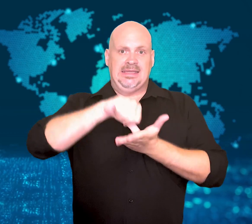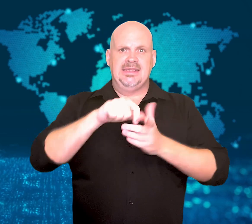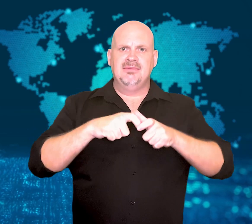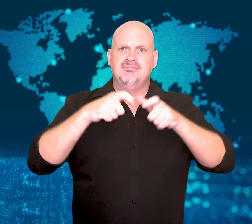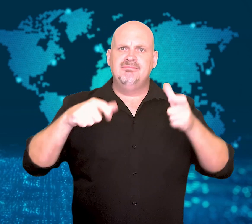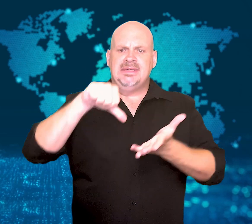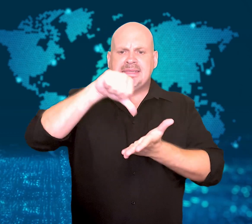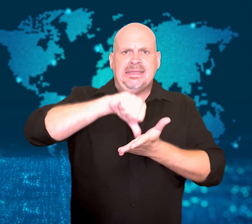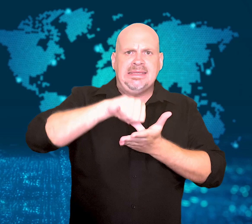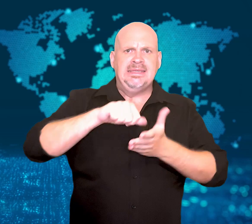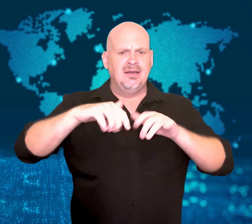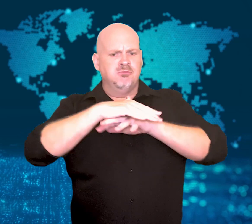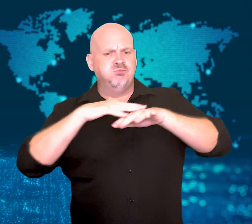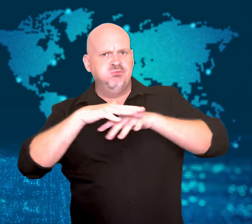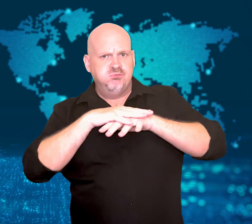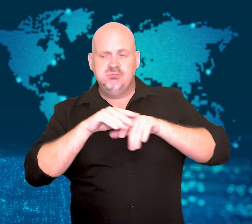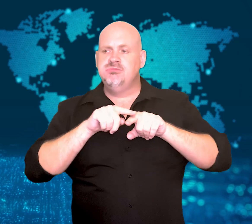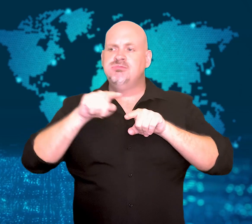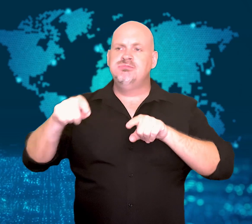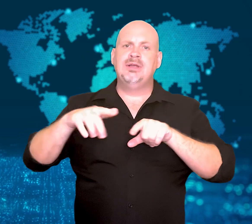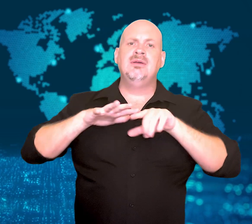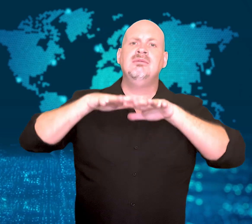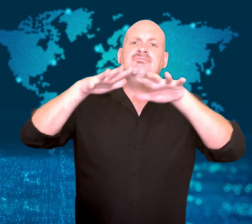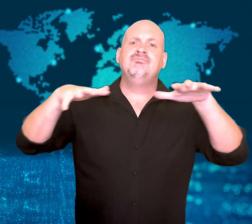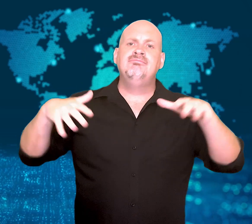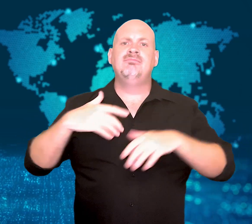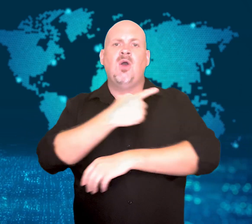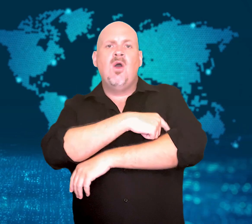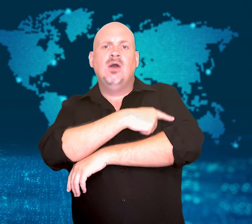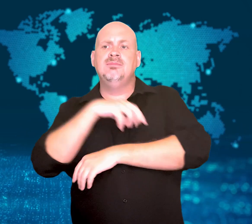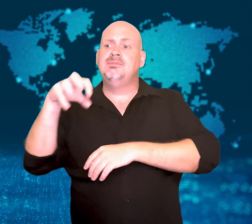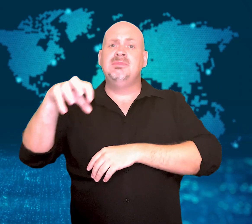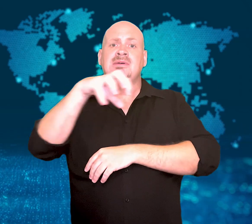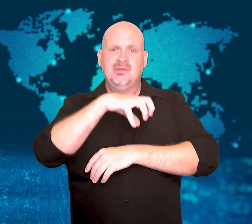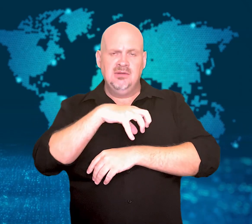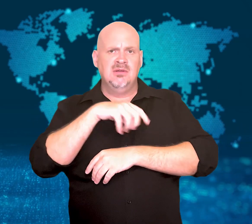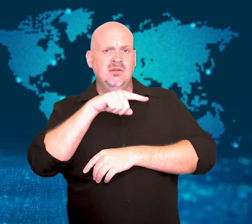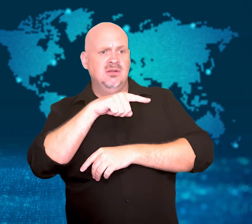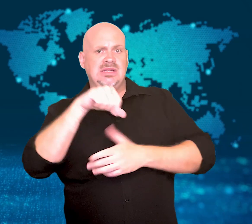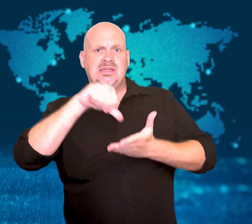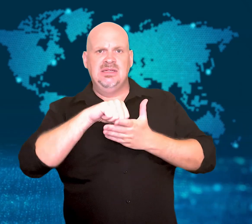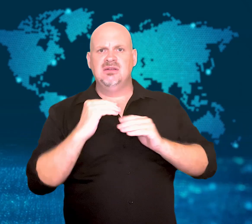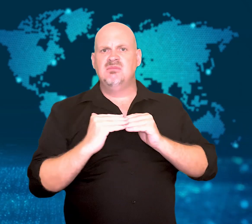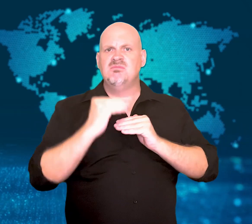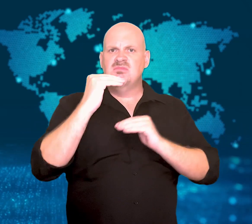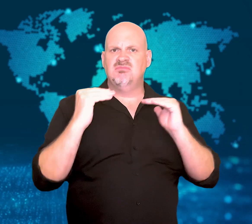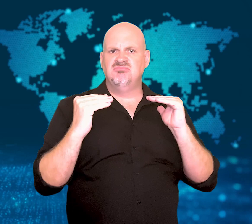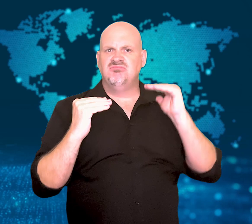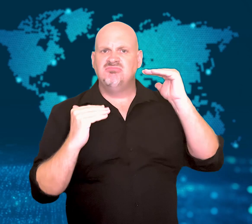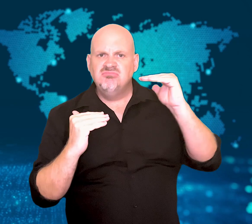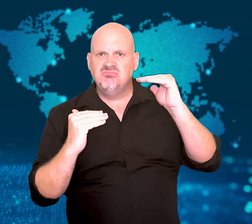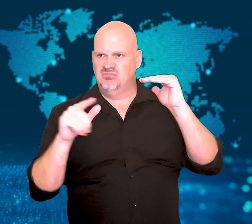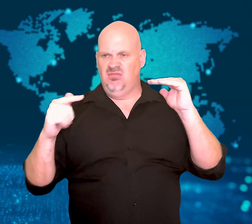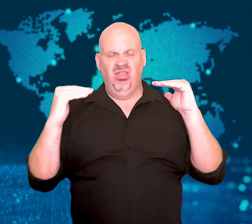They are also pointing at the great disparity that